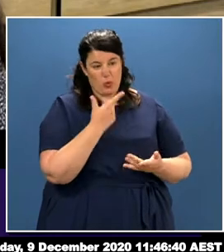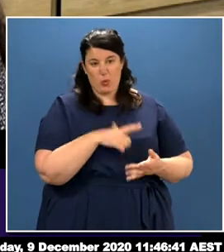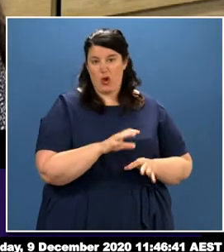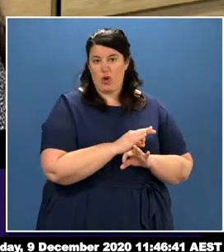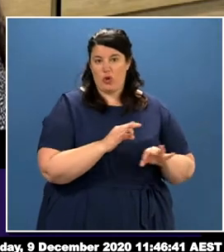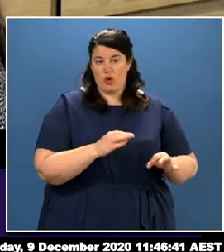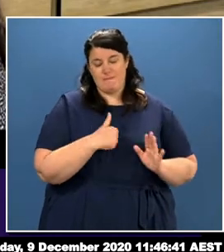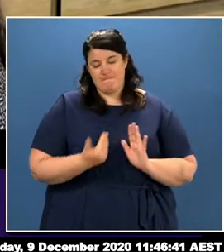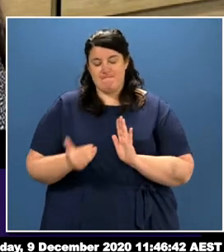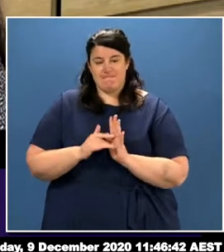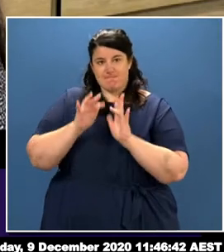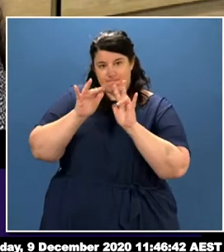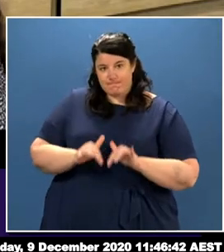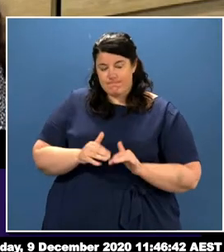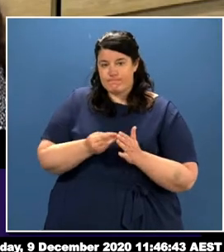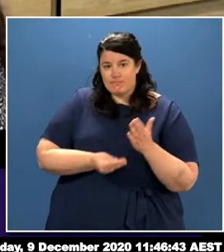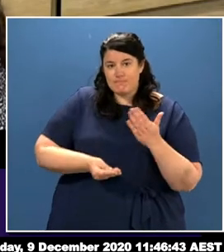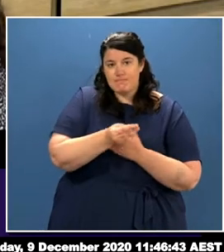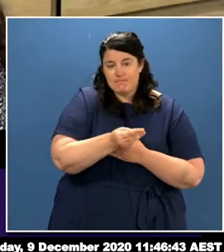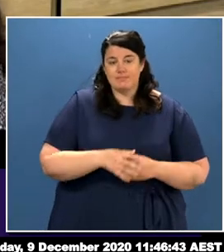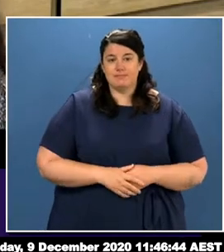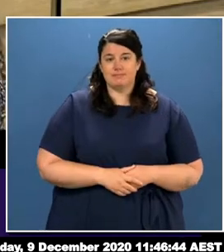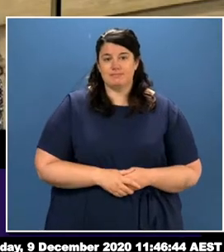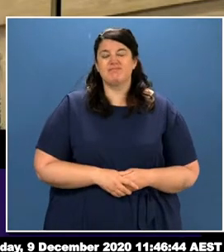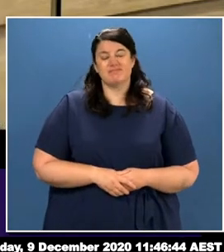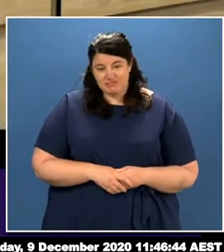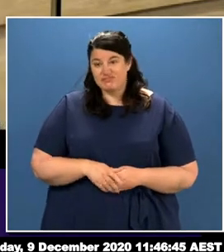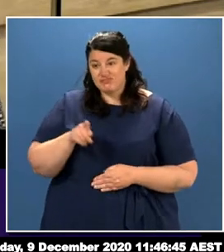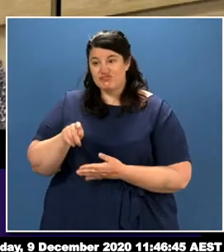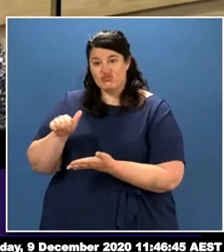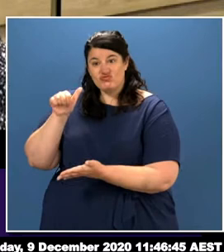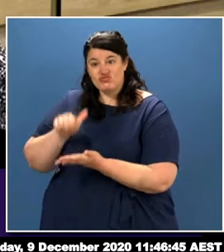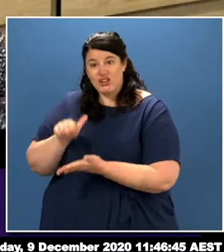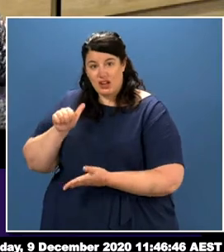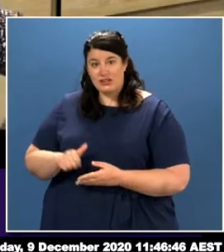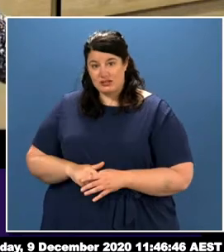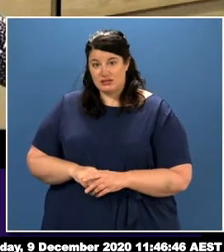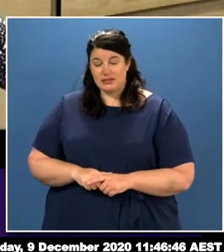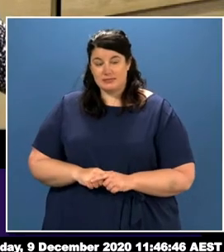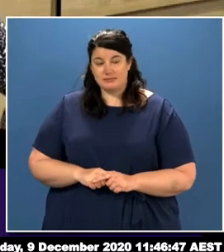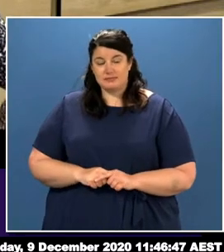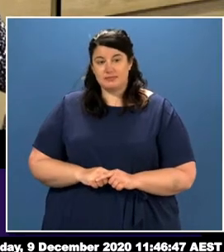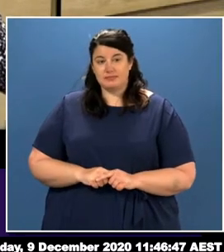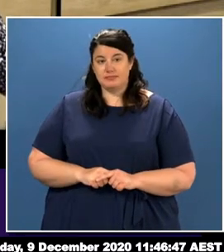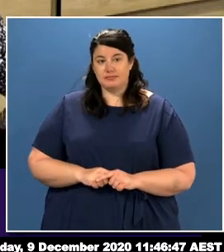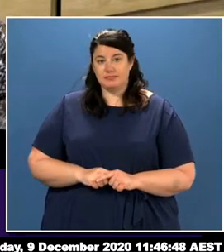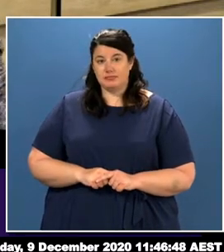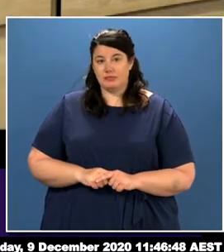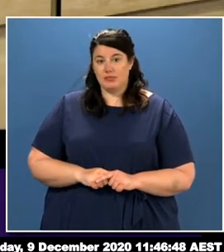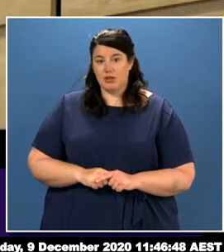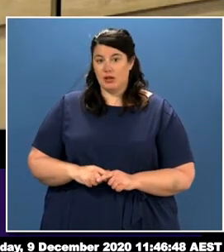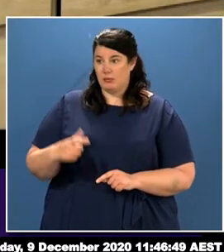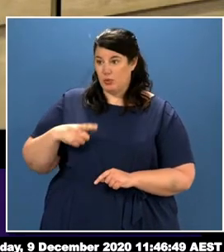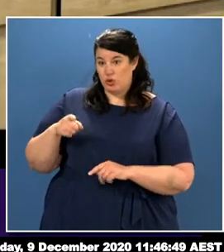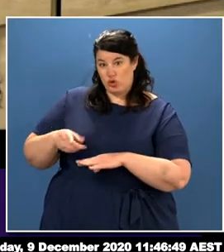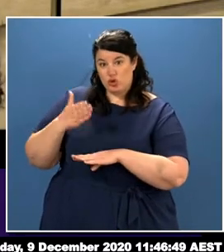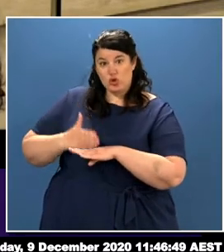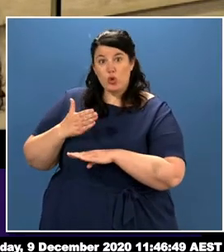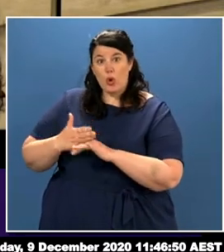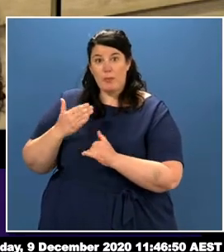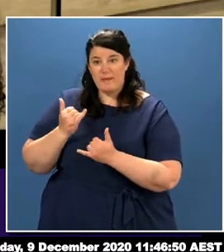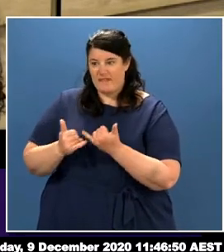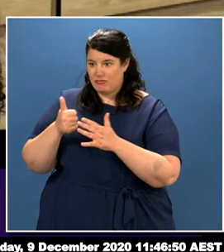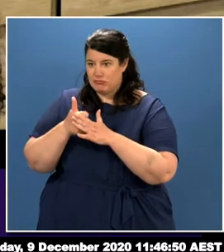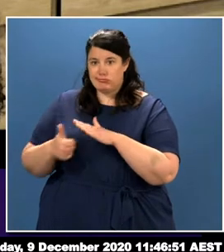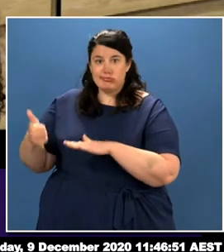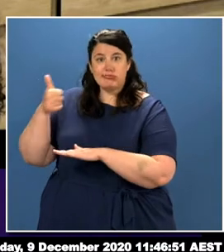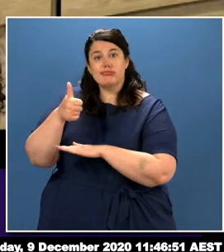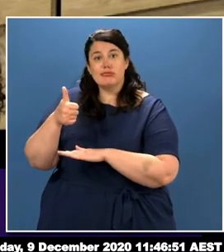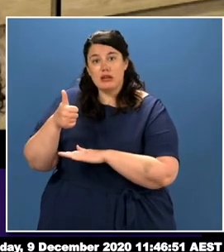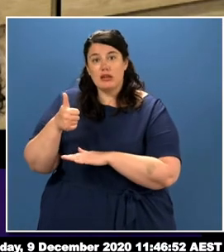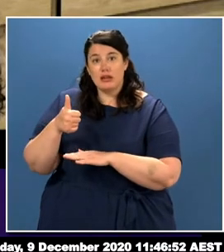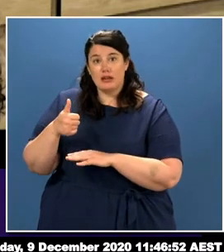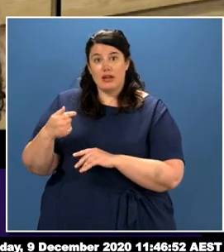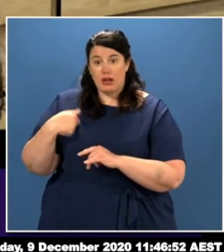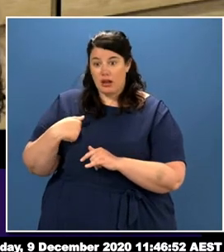Because these roles, yes, because I made it all the way to the